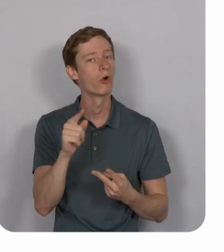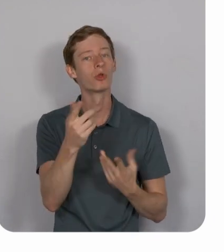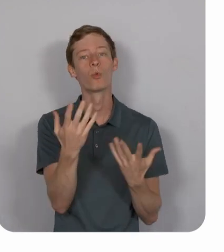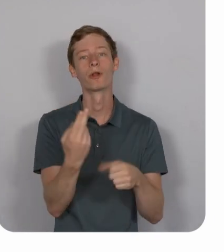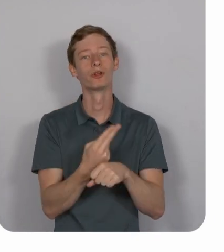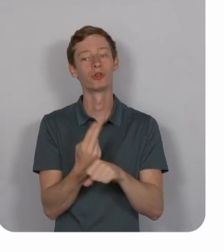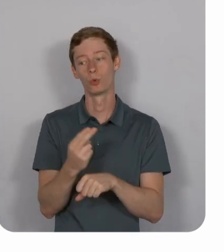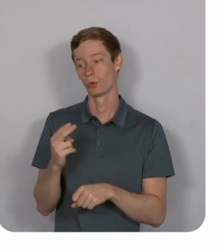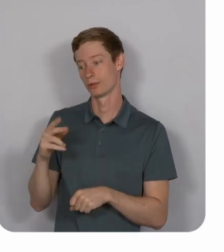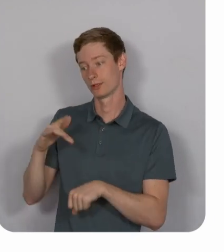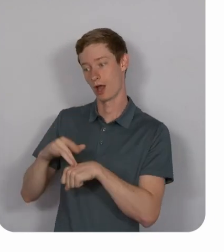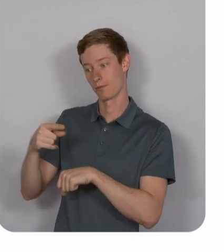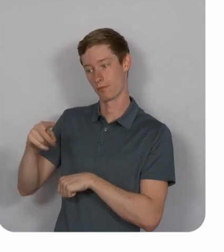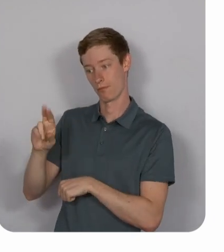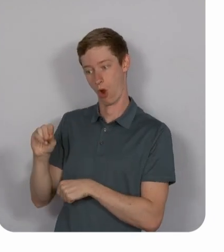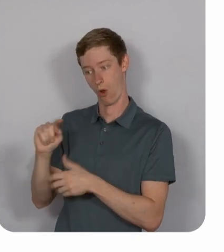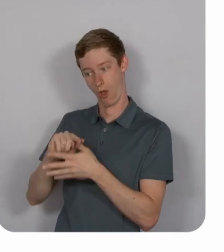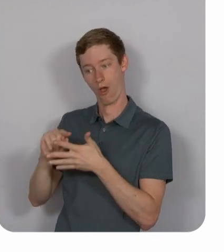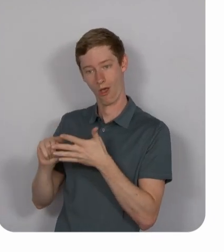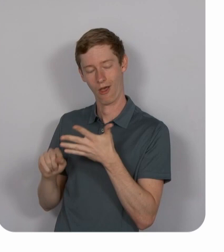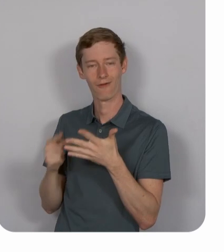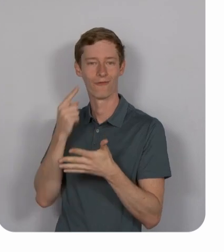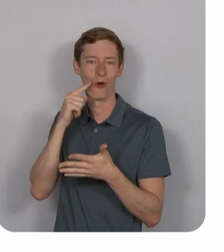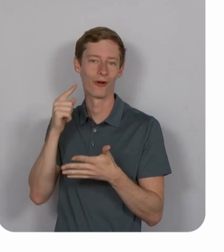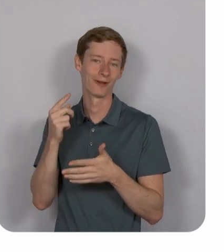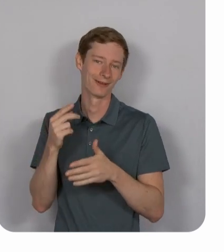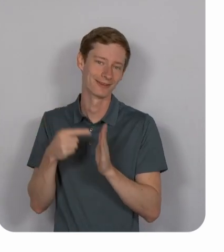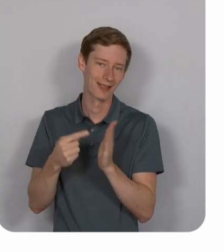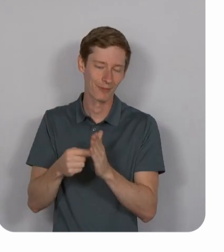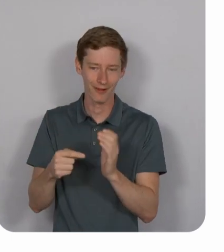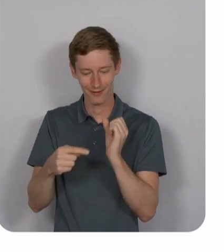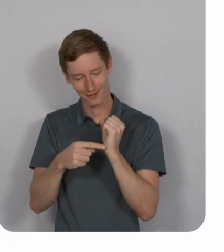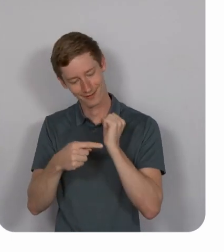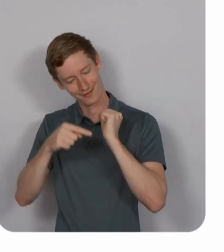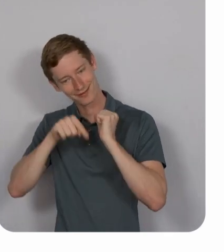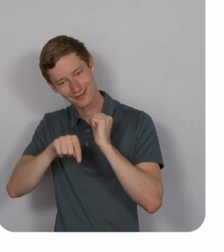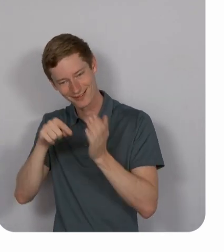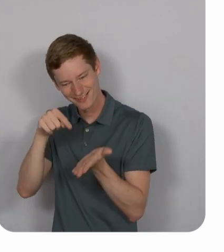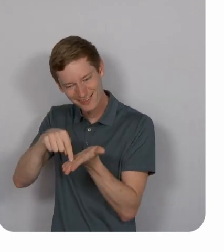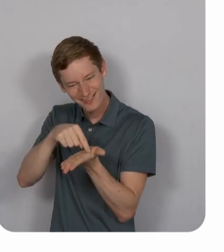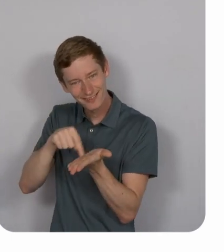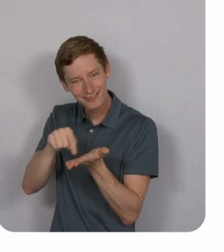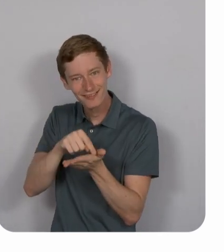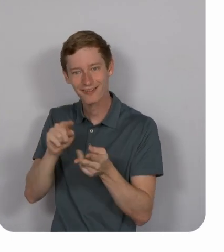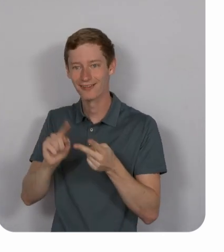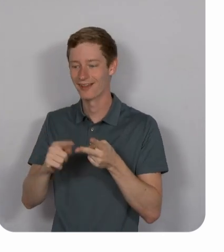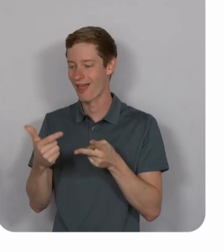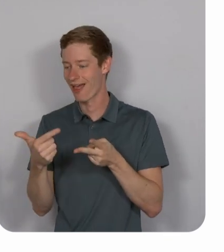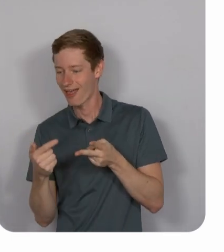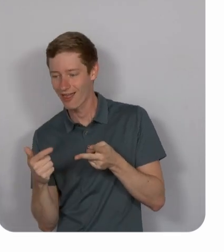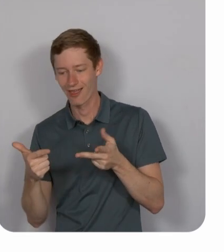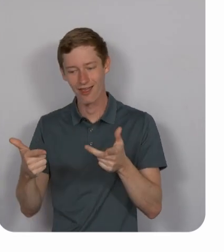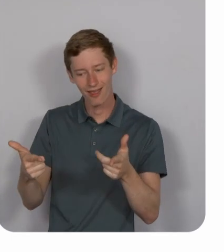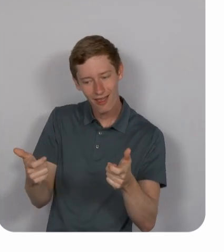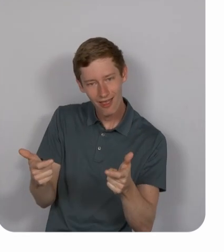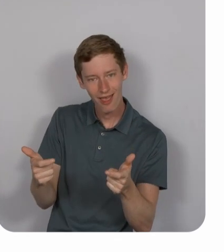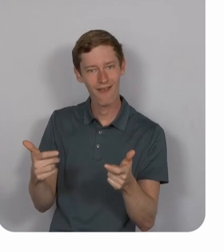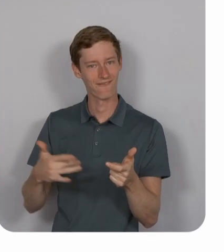other unique features like the stylus, thumb pressure or thumb or trigger haptics. There’s a solution available on Quest 3 in